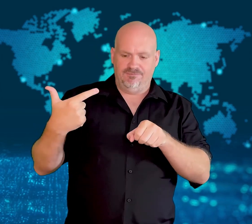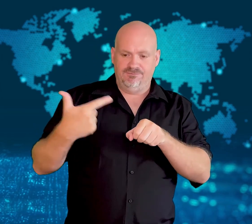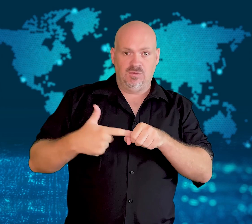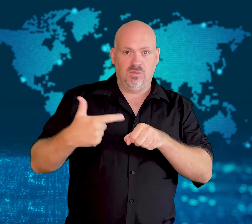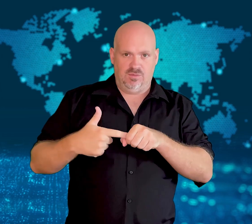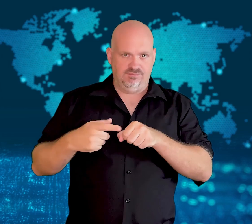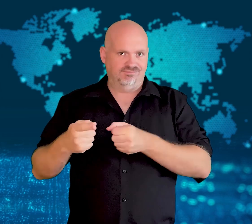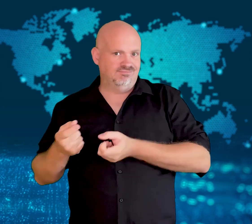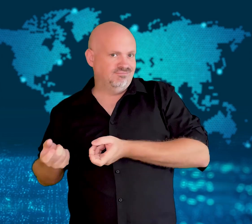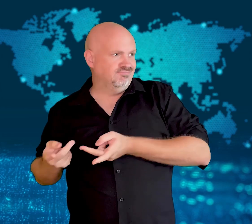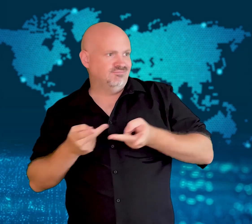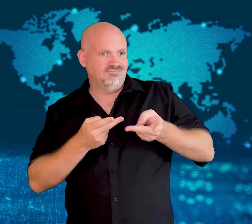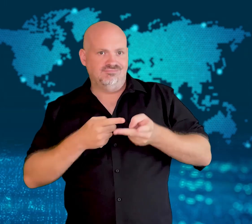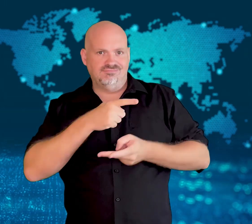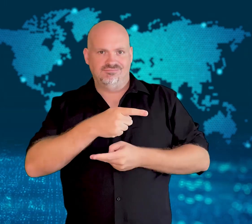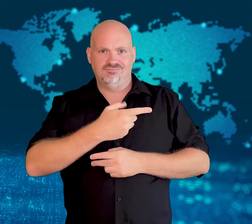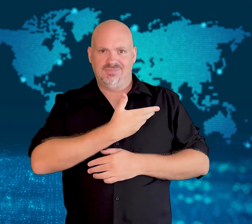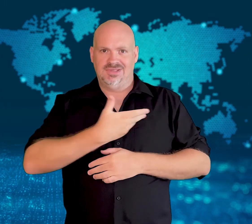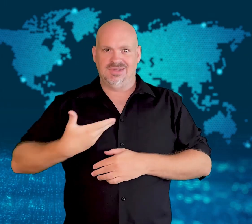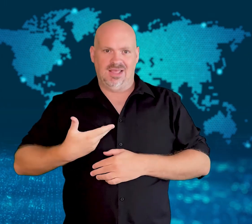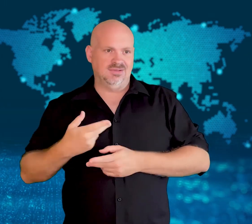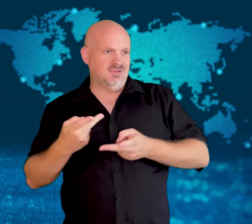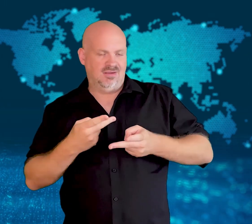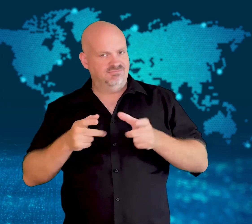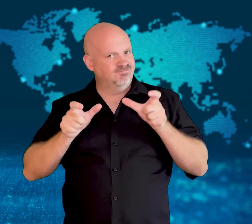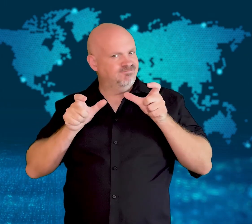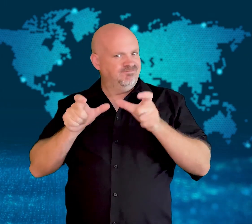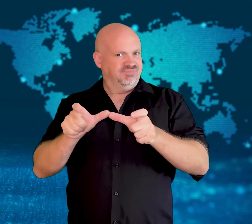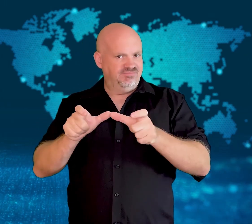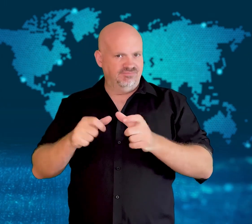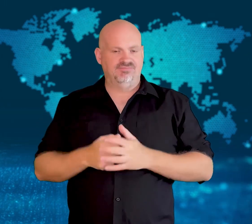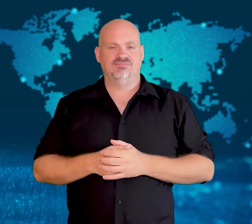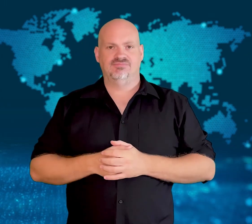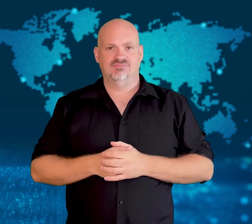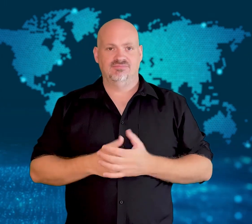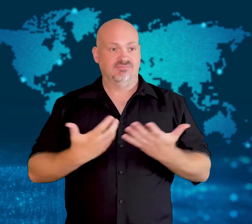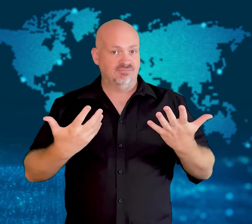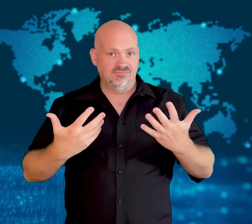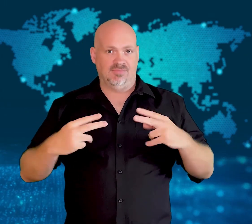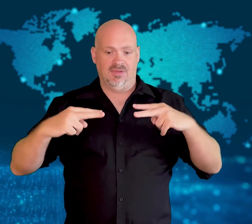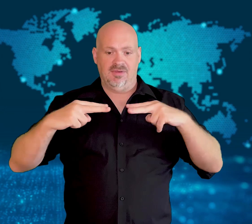and power has been disrupted.